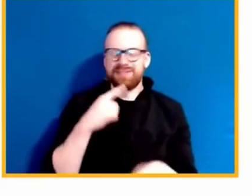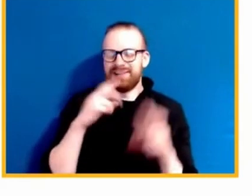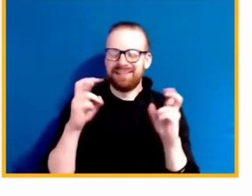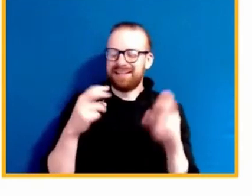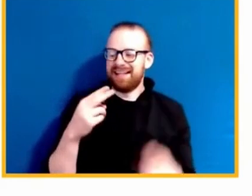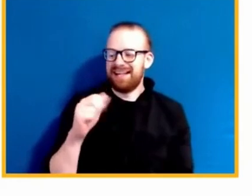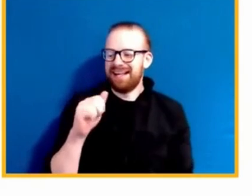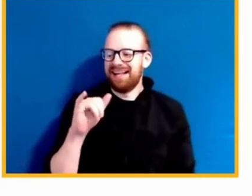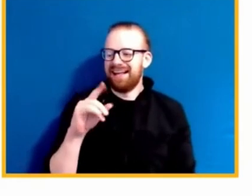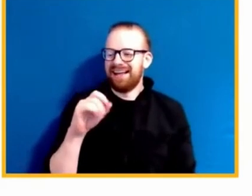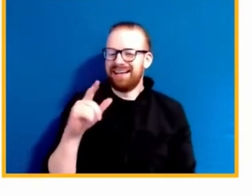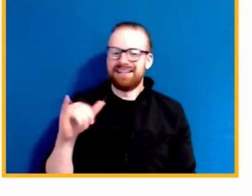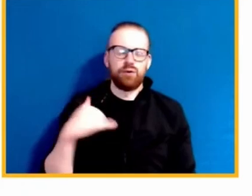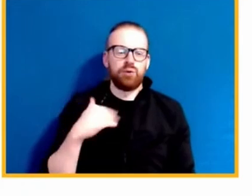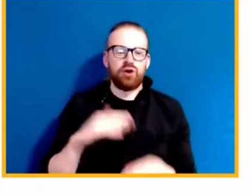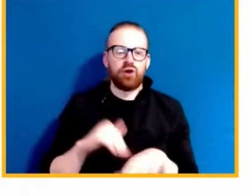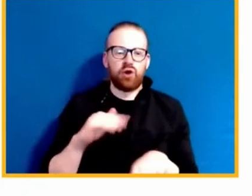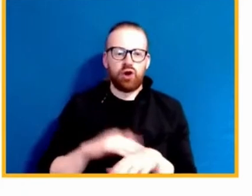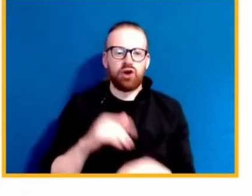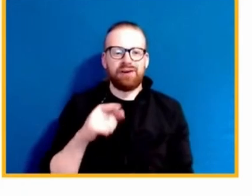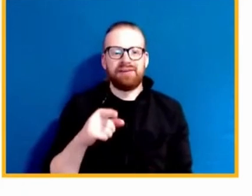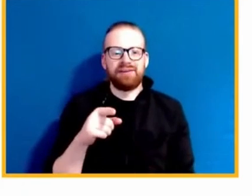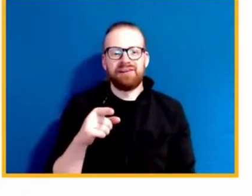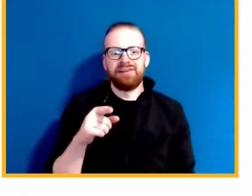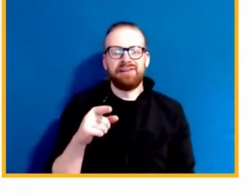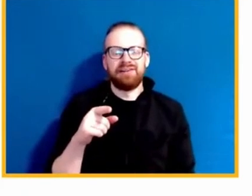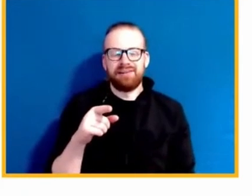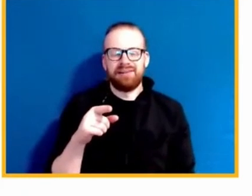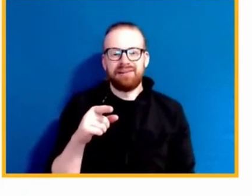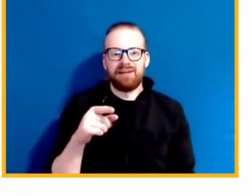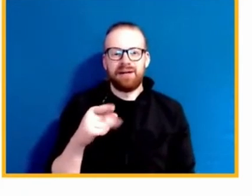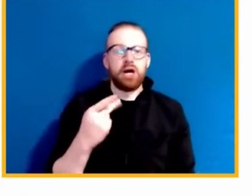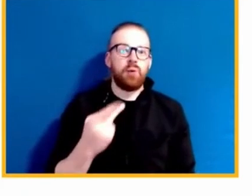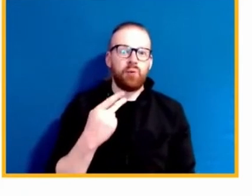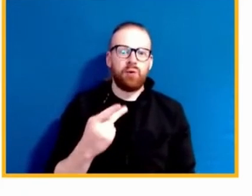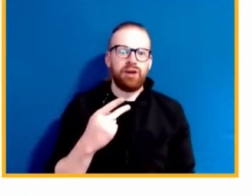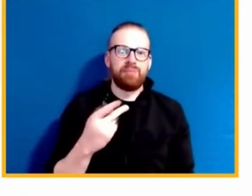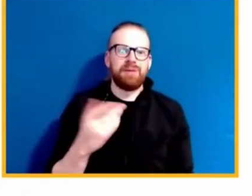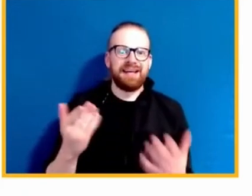So Kendi, I'm gonna call on you to help me out with this nostalgia because you and I have been around for a while.